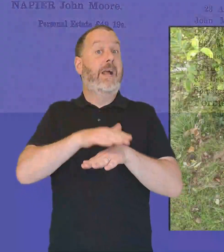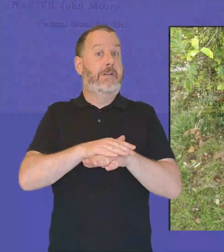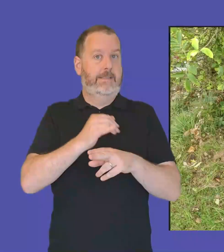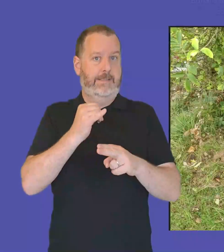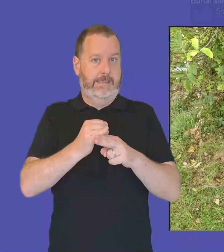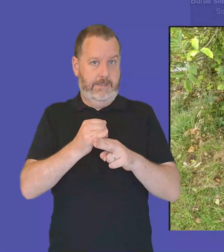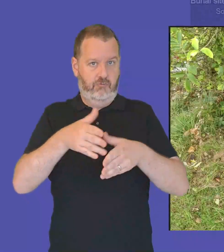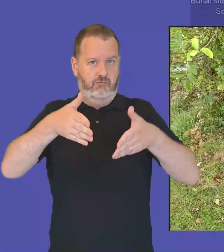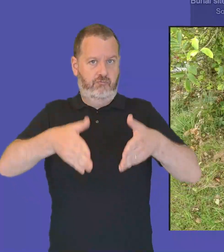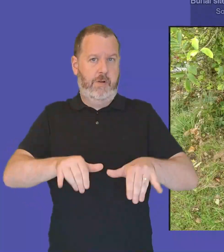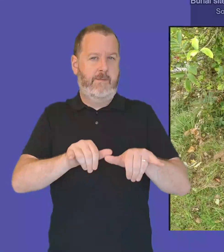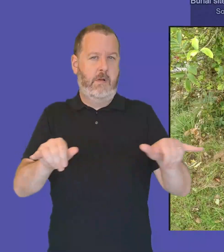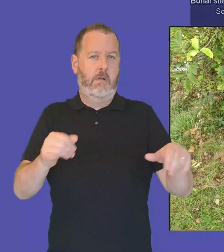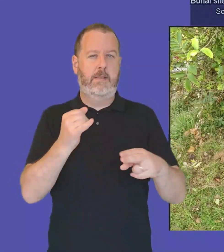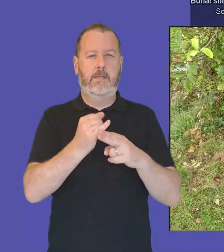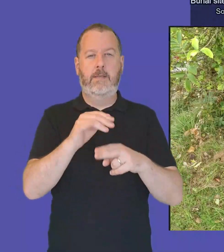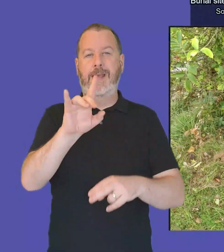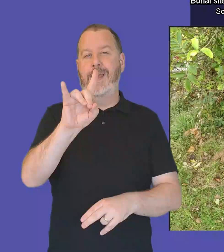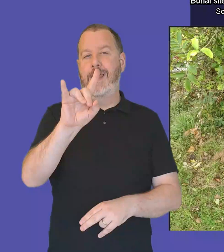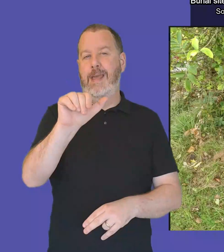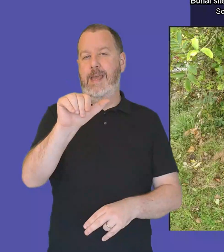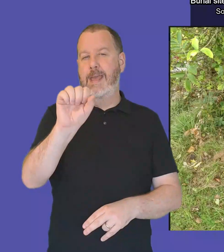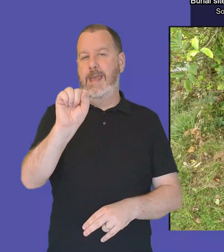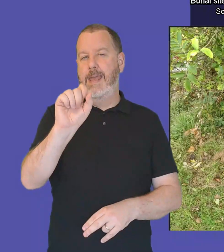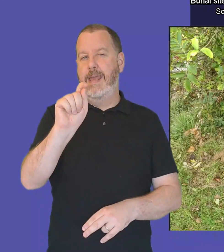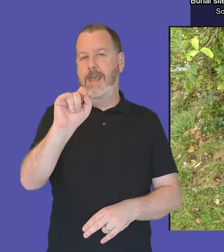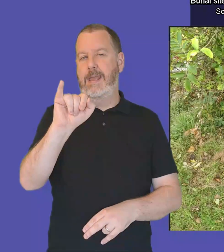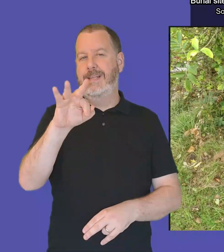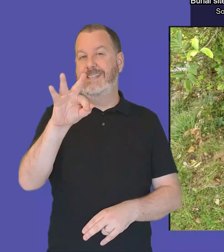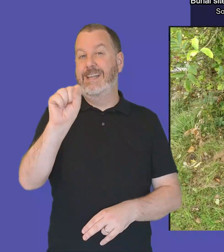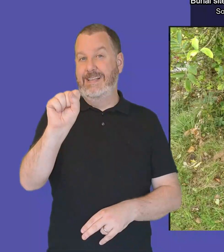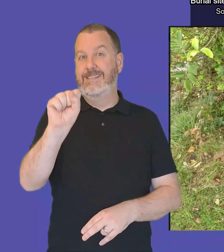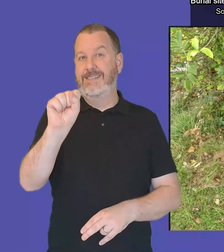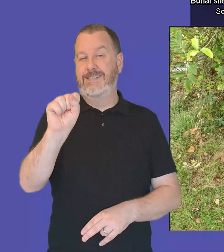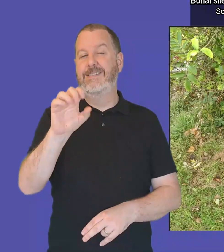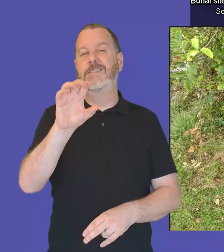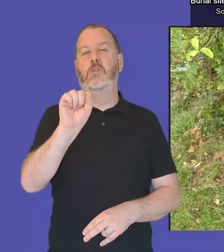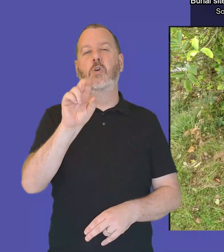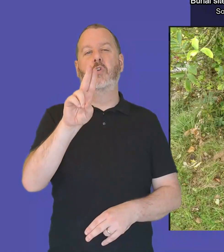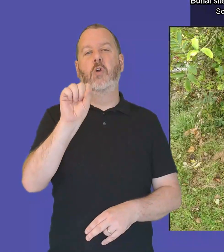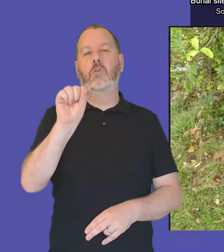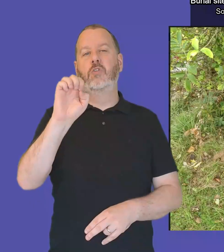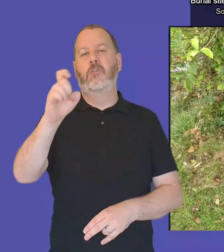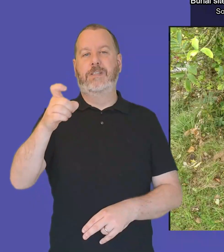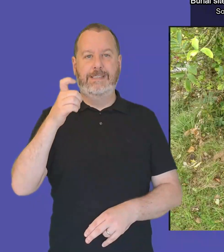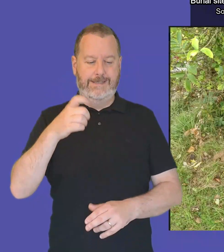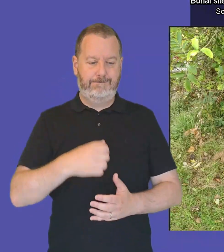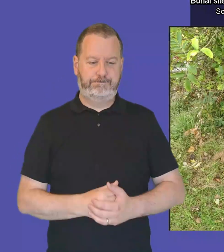John Moore is buried in Hastings Cemetery and Crematorium in Hastings, Sussex.